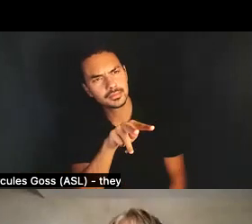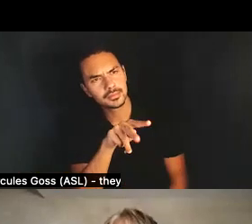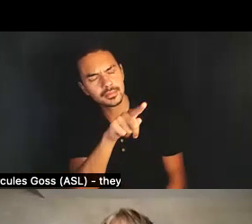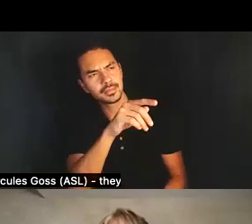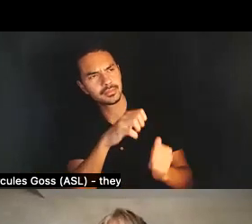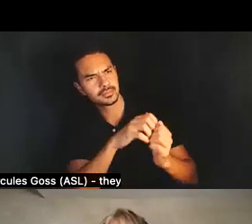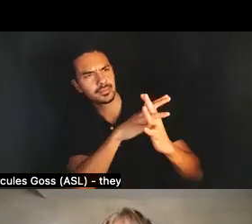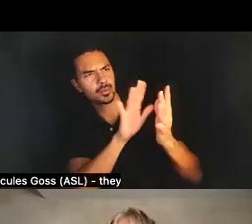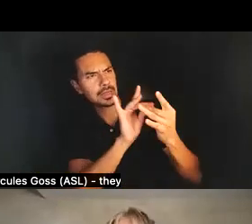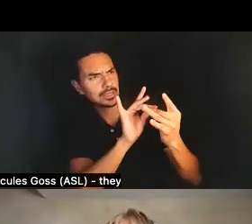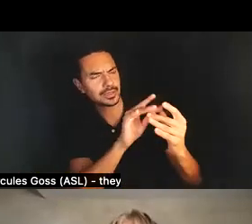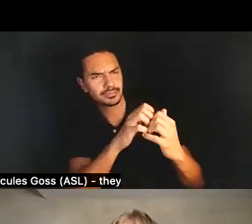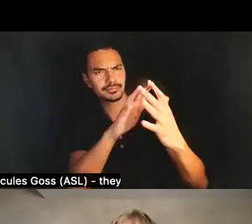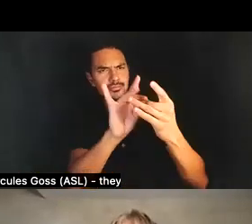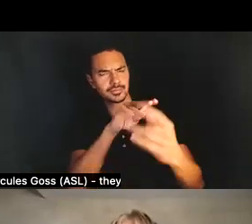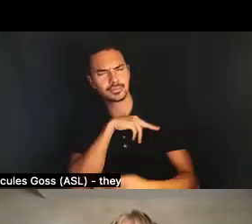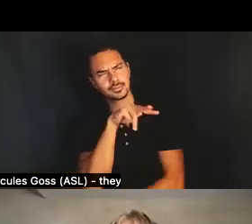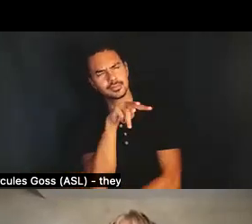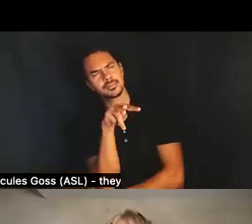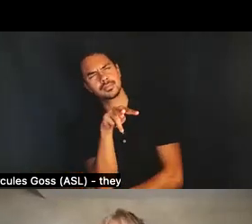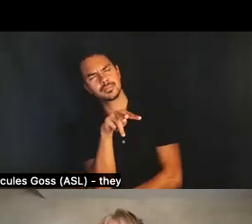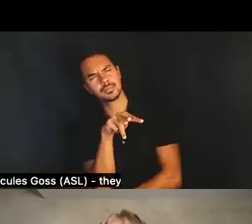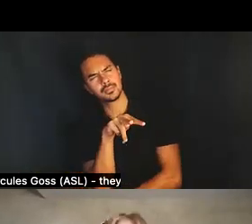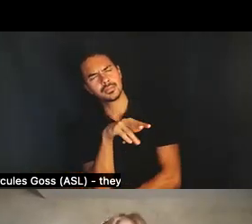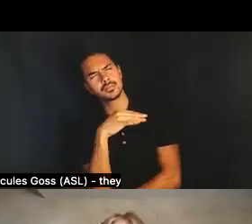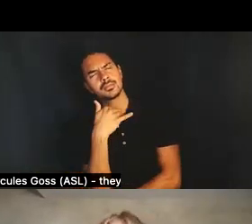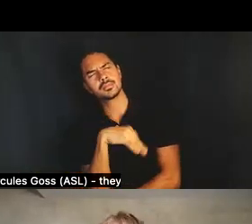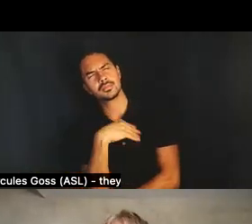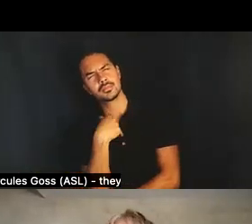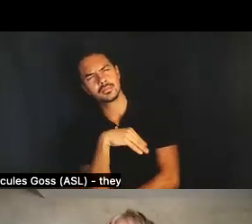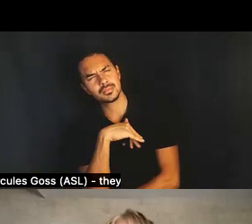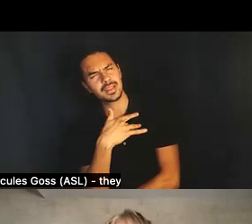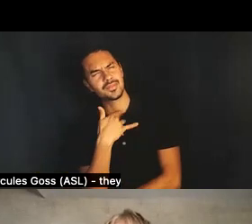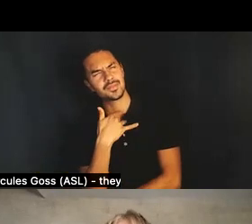understand what was going on. I saw people forming relationships and